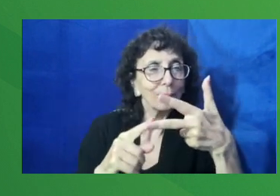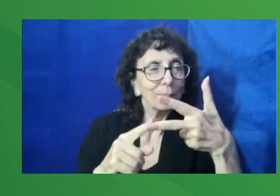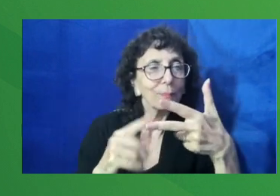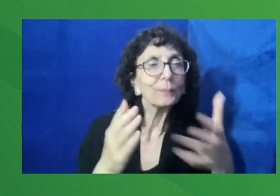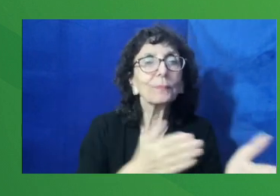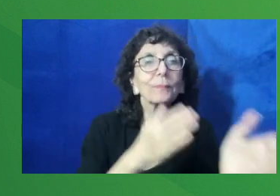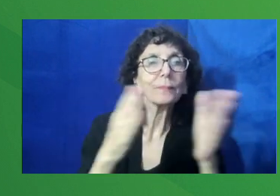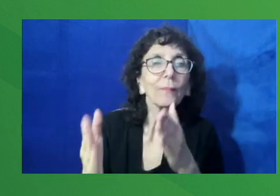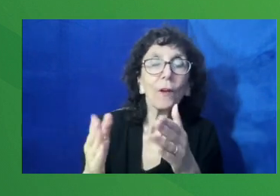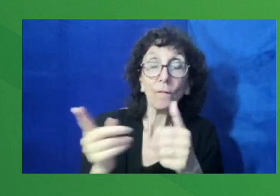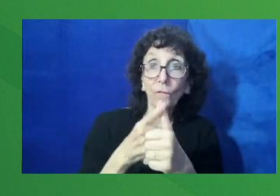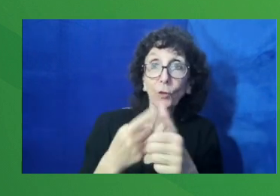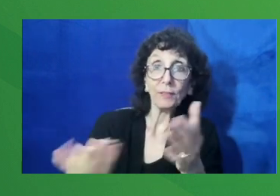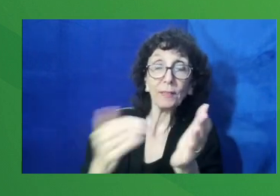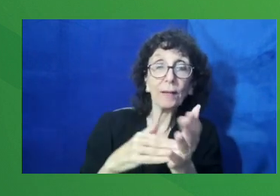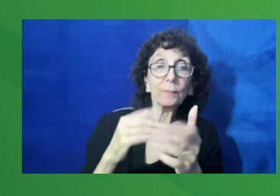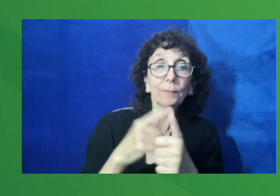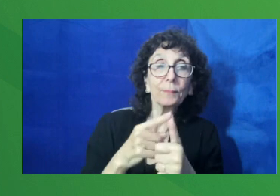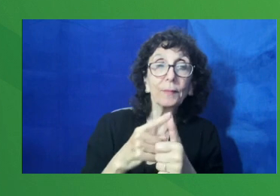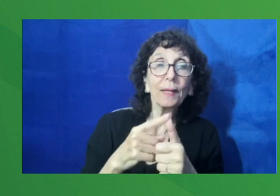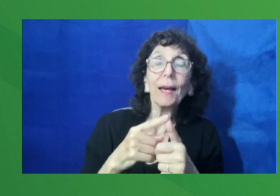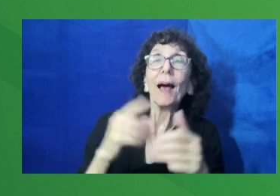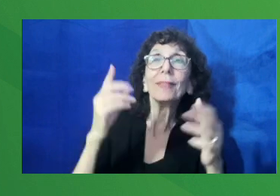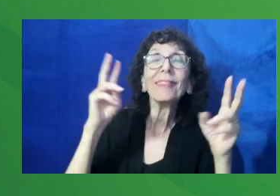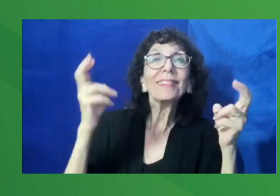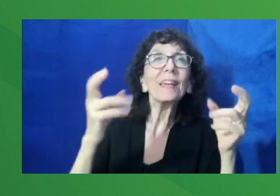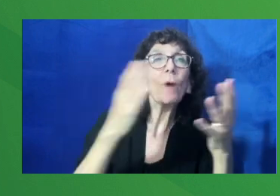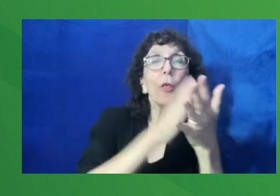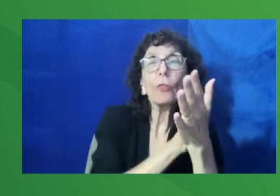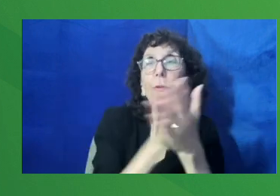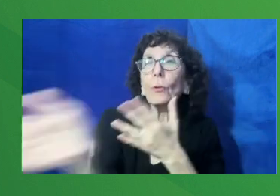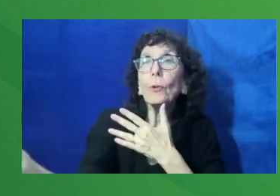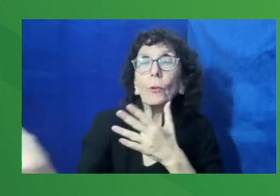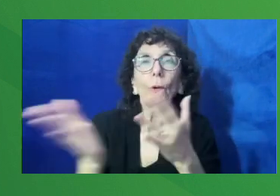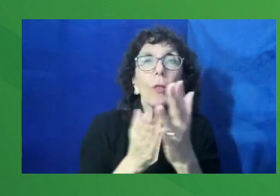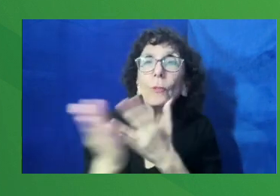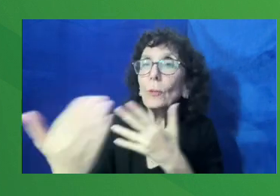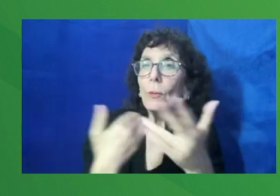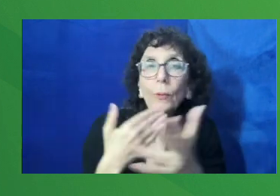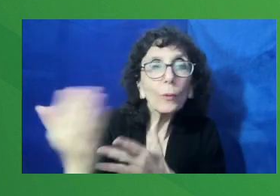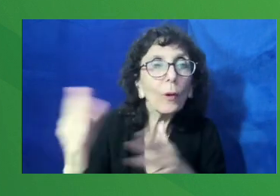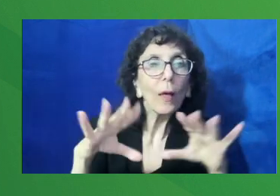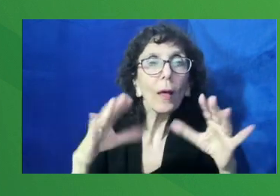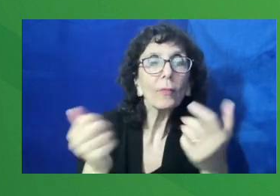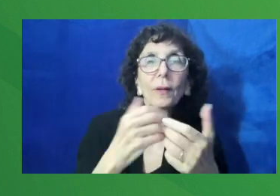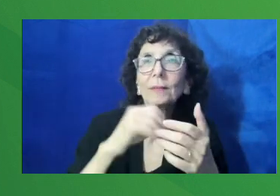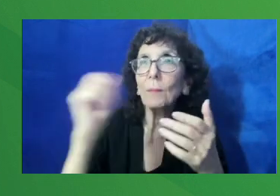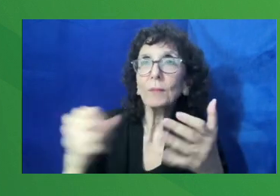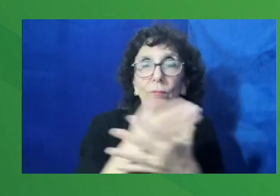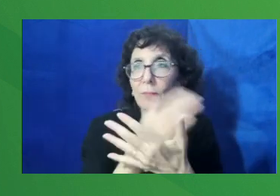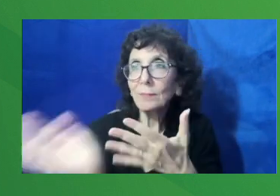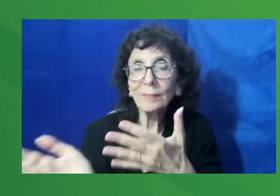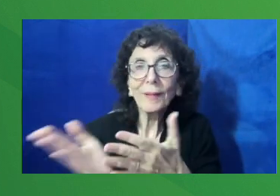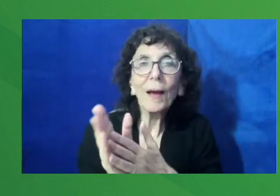Embedding themes within the course. So, my experience has been if we don't embed themes of